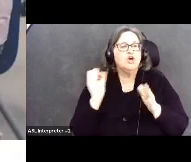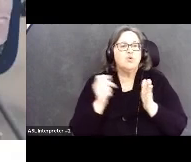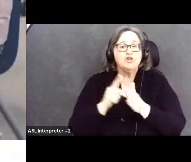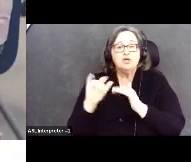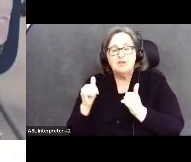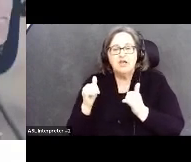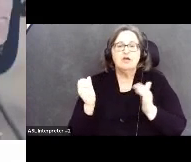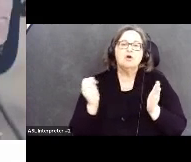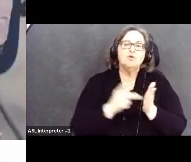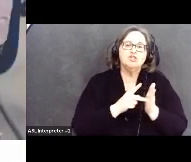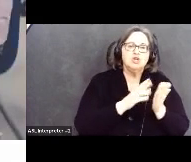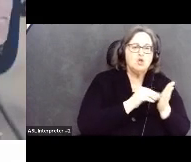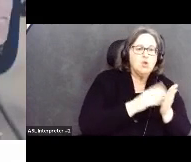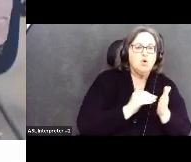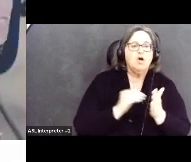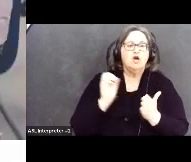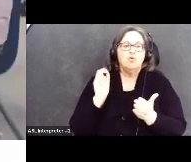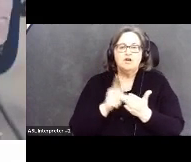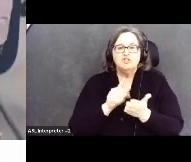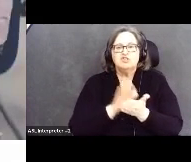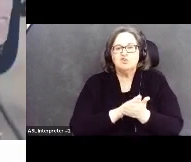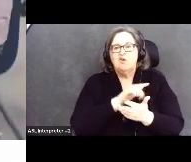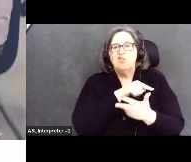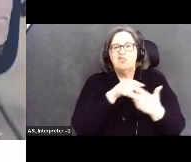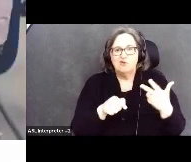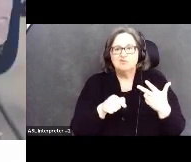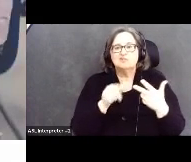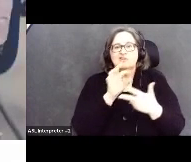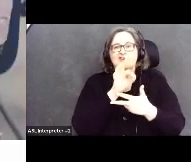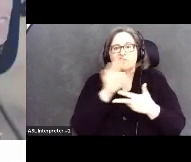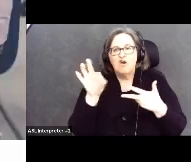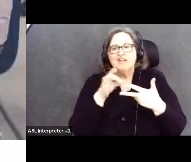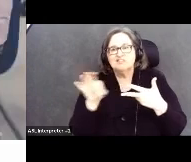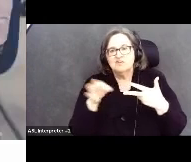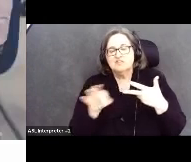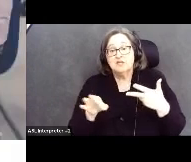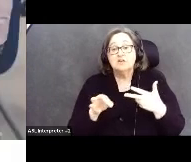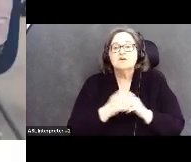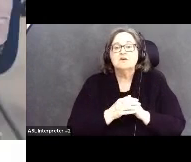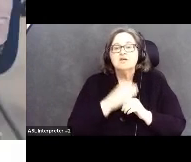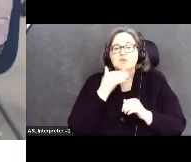learn, and return to school a lot. The easiest way to think about this is return to school